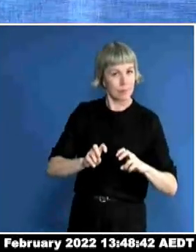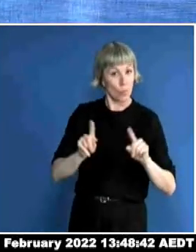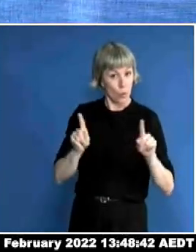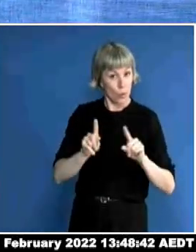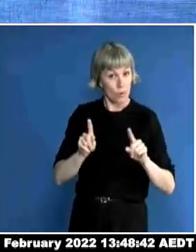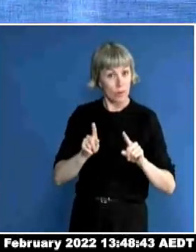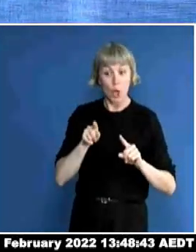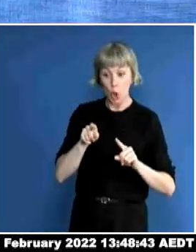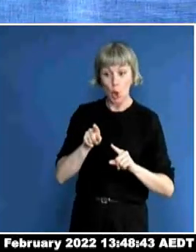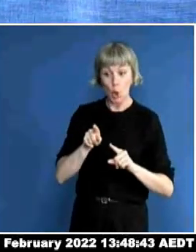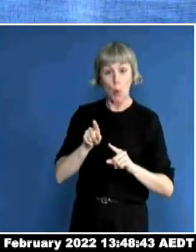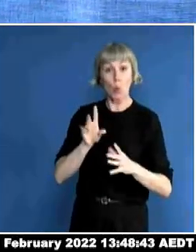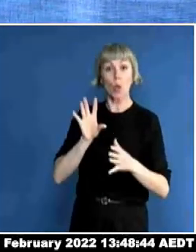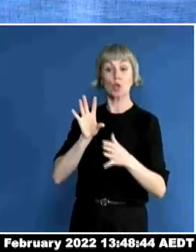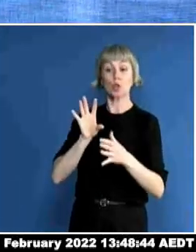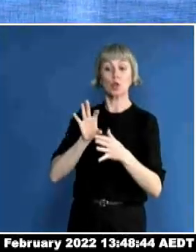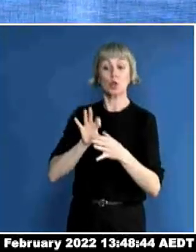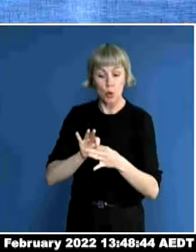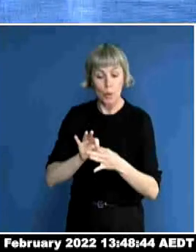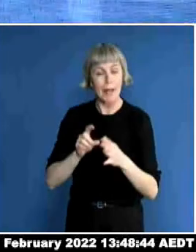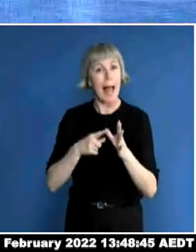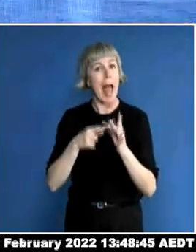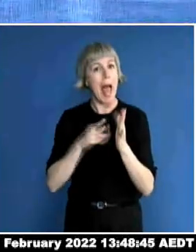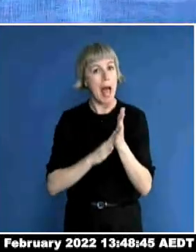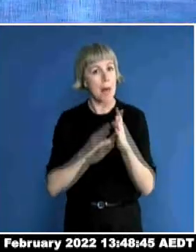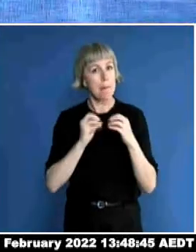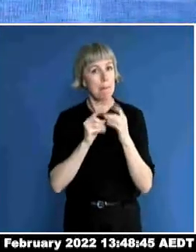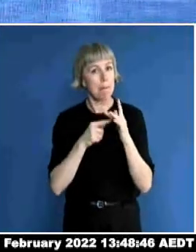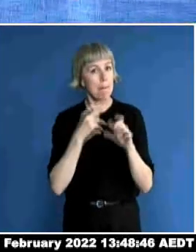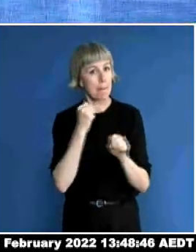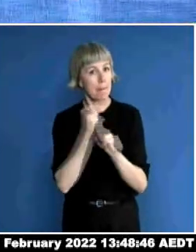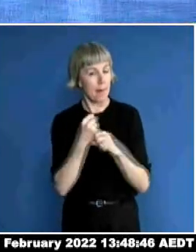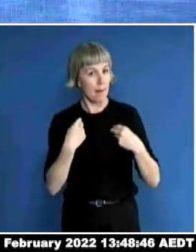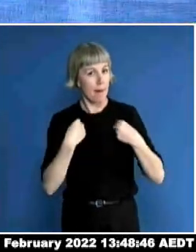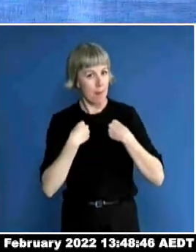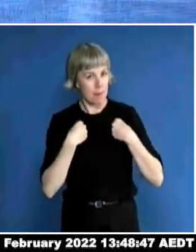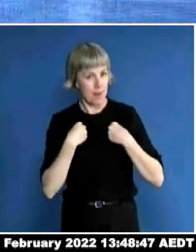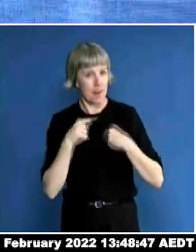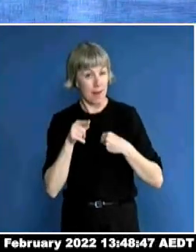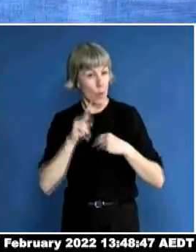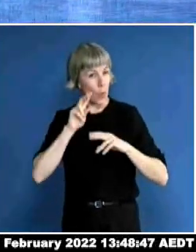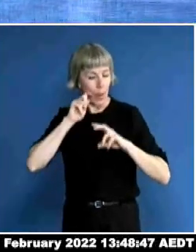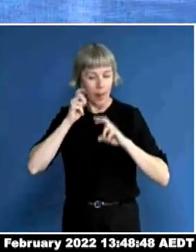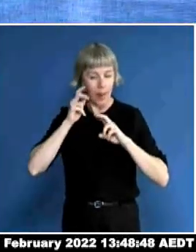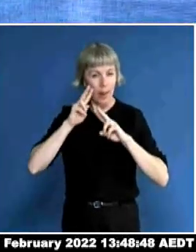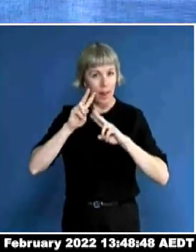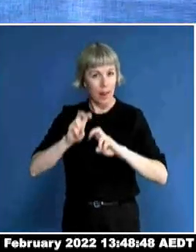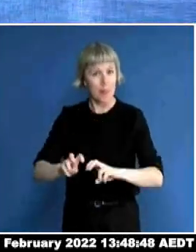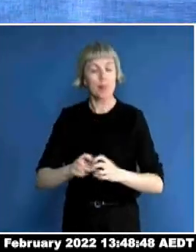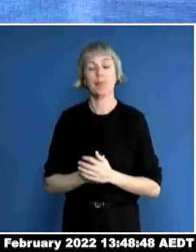So, in the past, you had been registered in what we might call a mainstream job provider,